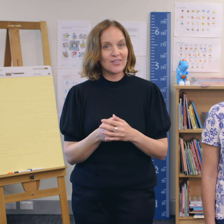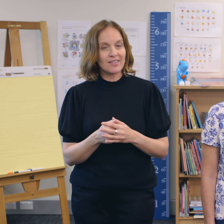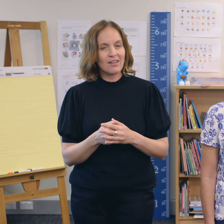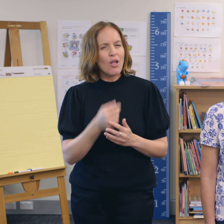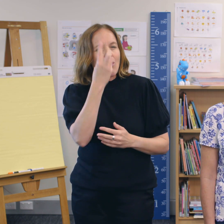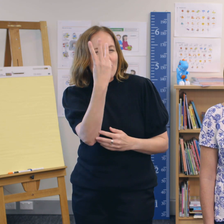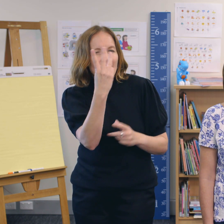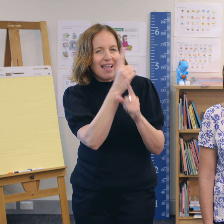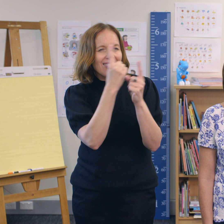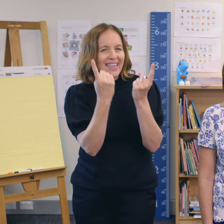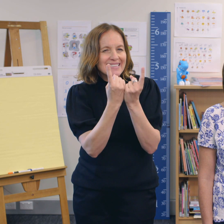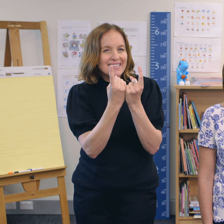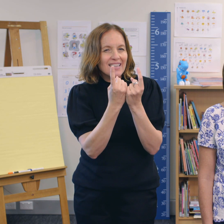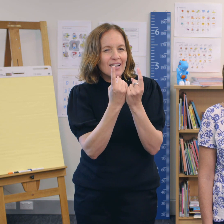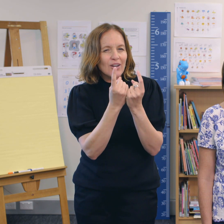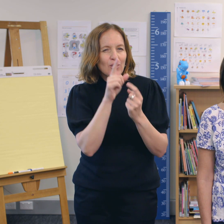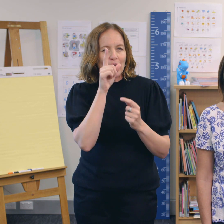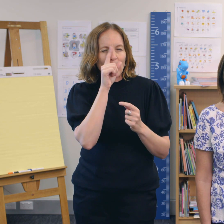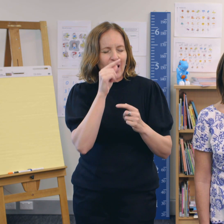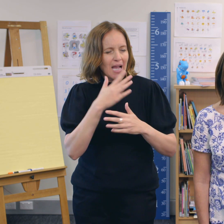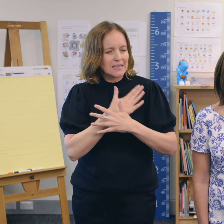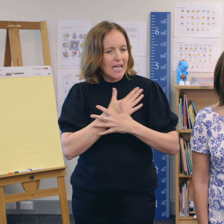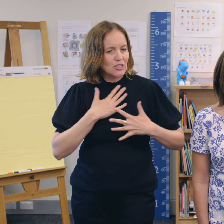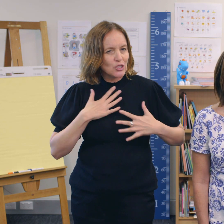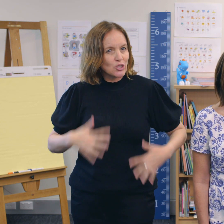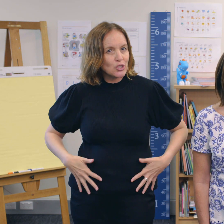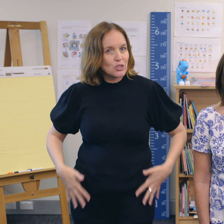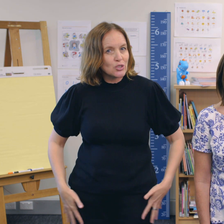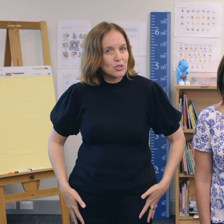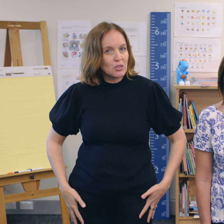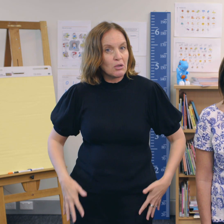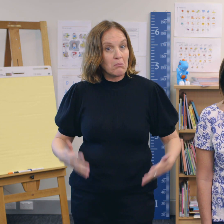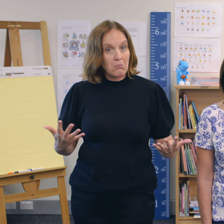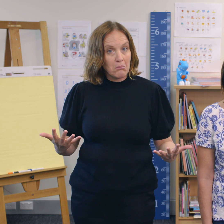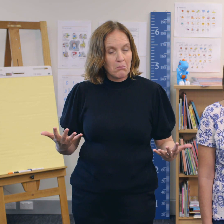What are three things that you can touch?